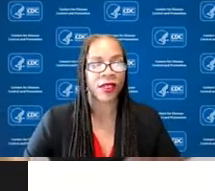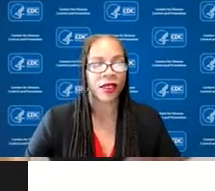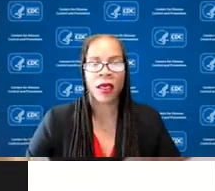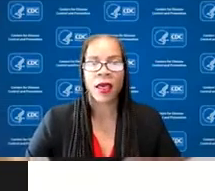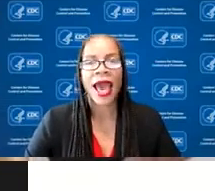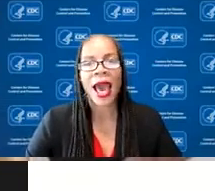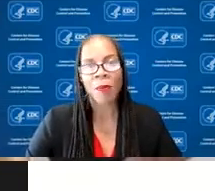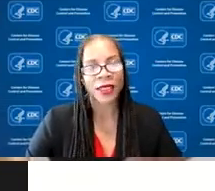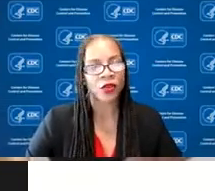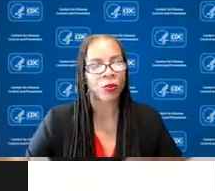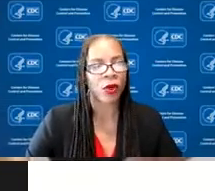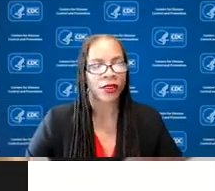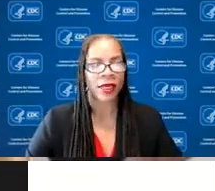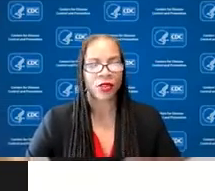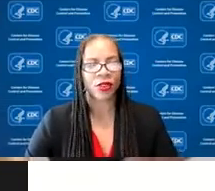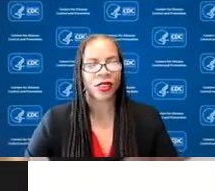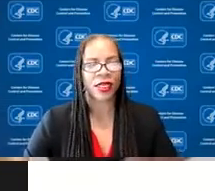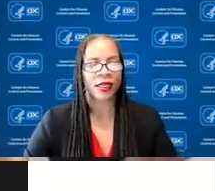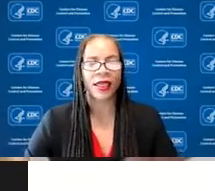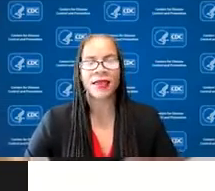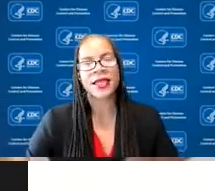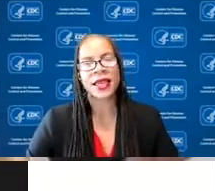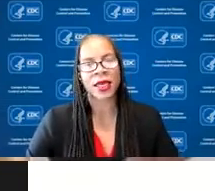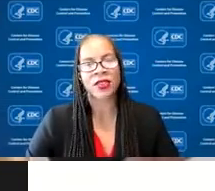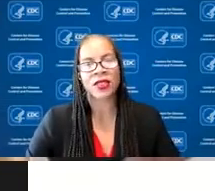how best to report laboratory data, and then, as I mentioned,